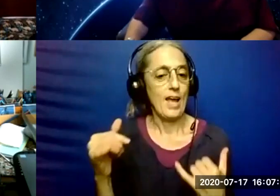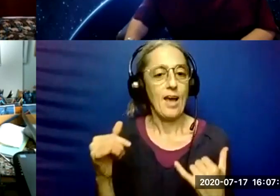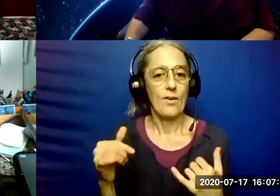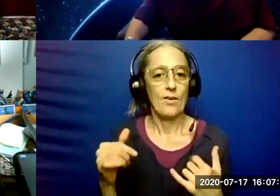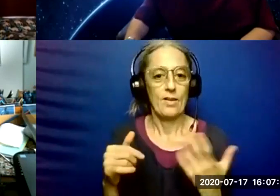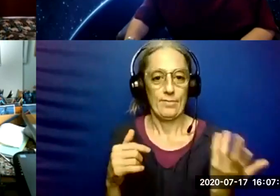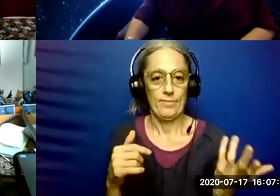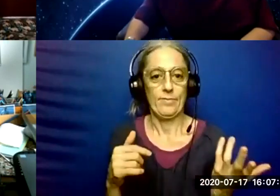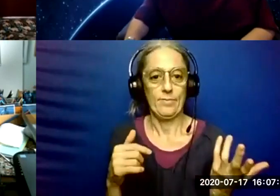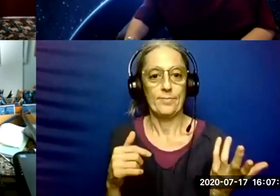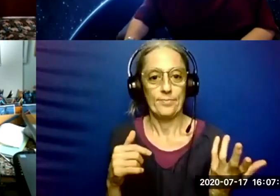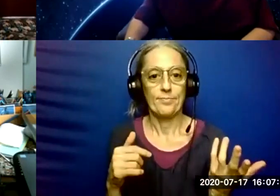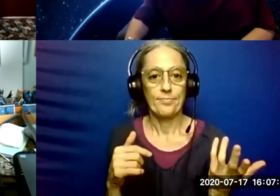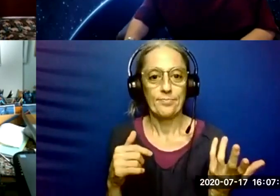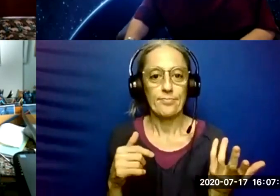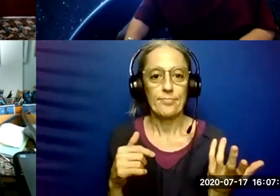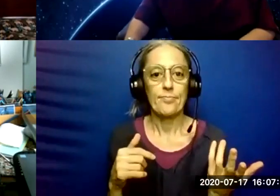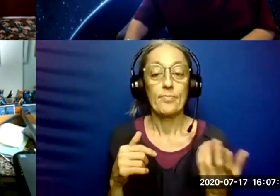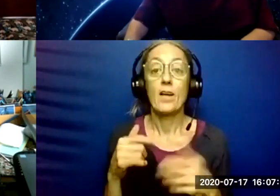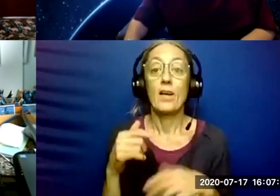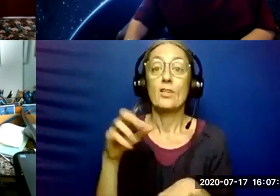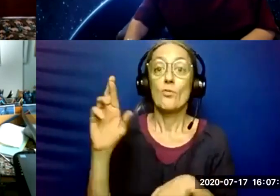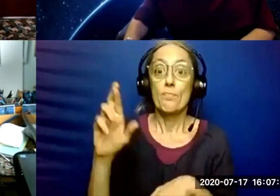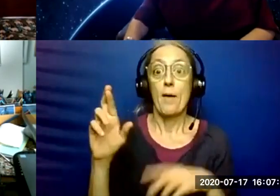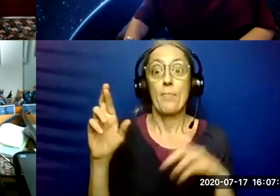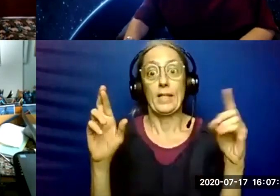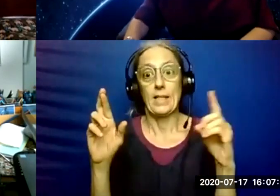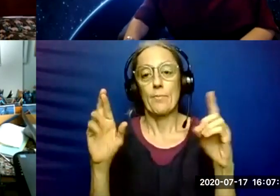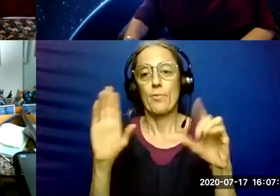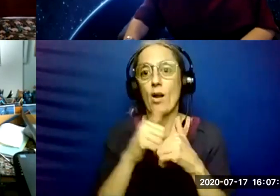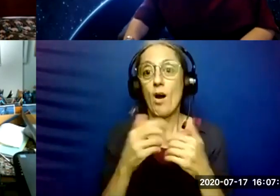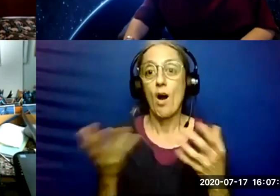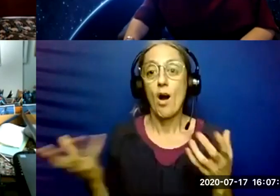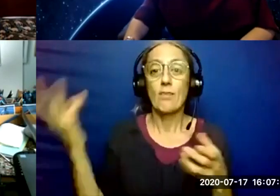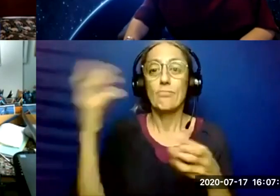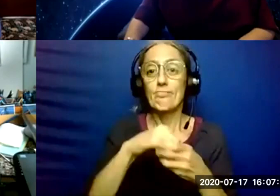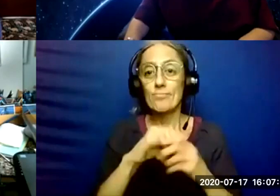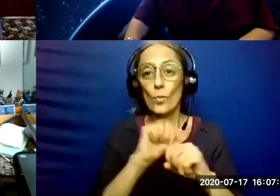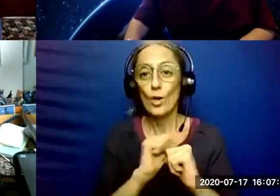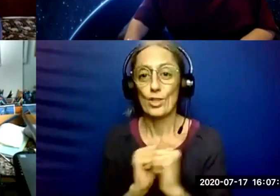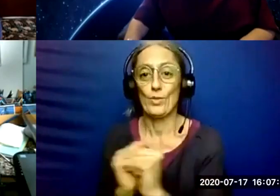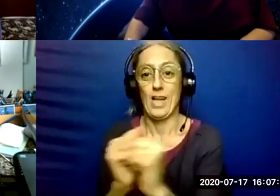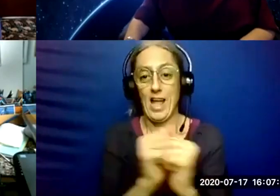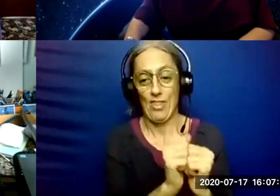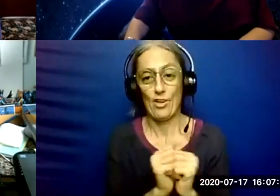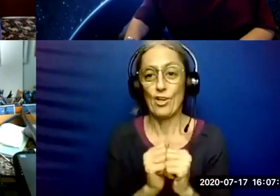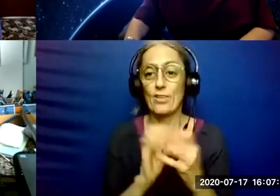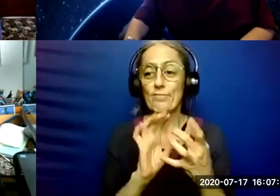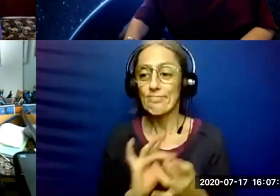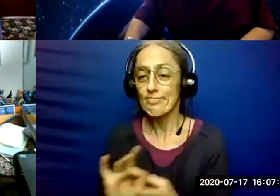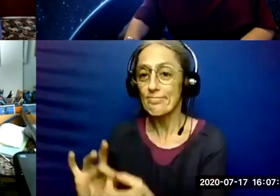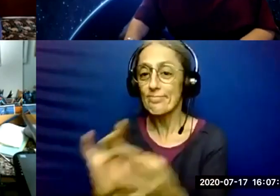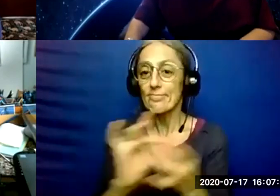that brought the ADA forward. It really is my hope that we will in the very near future